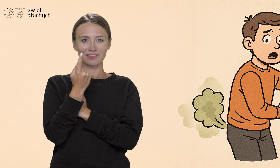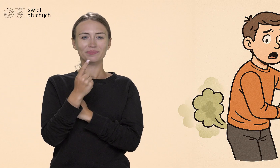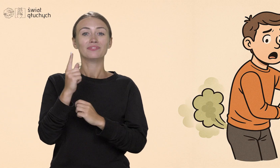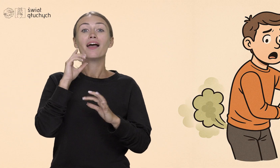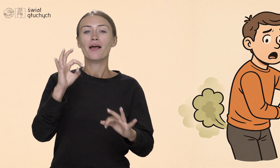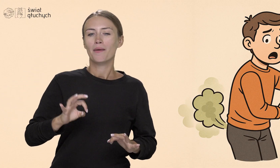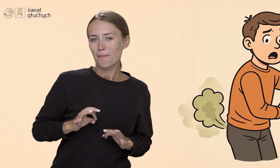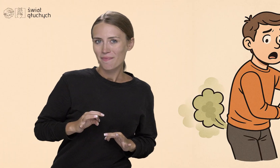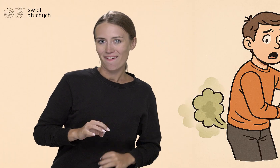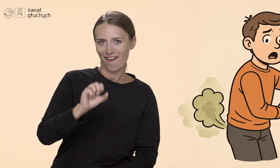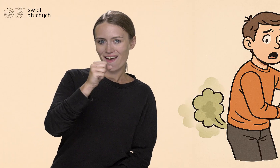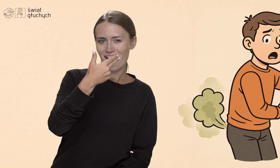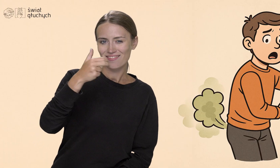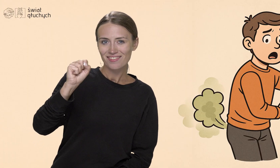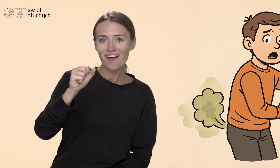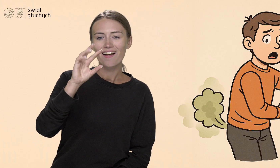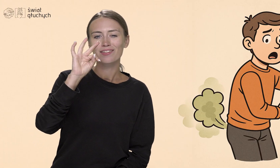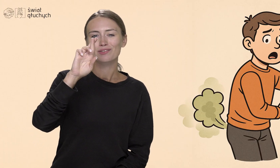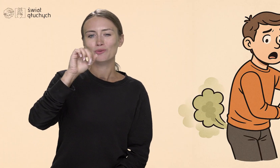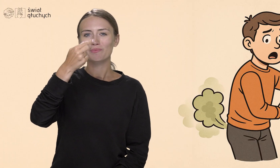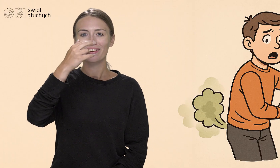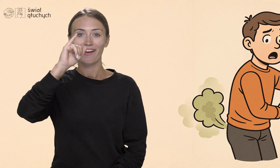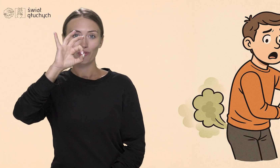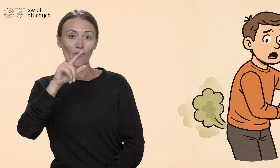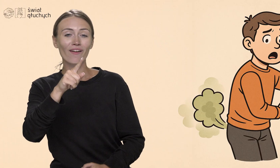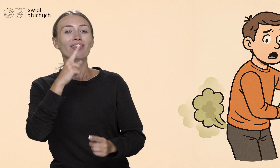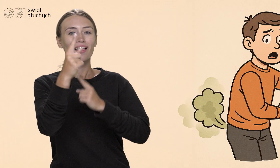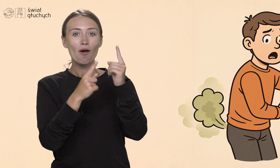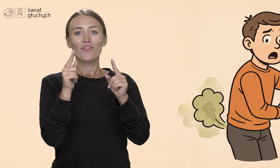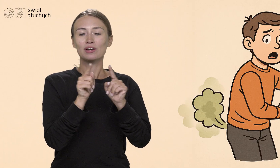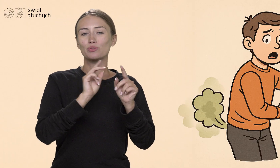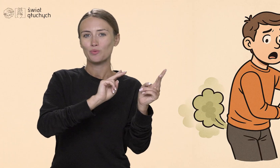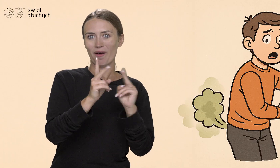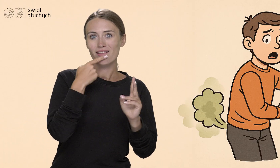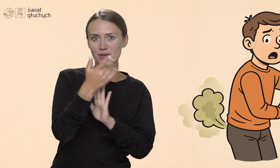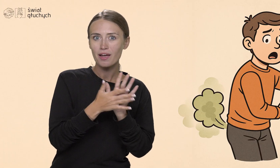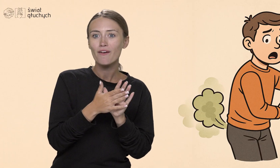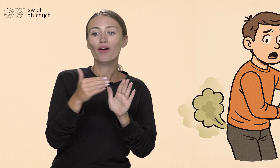Ms. Anna Trupiano, a teacher and sign language interpreter,